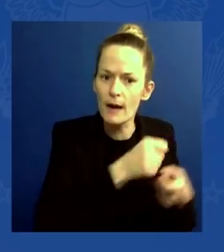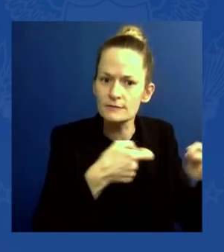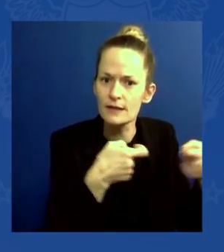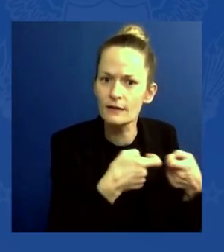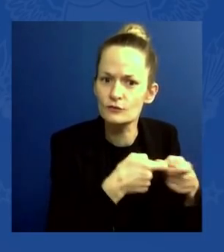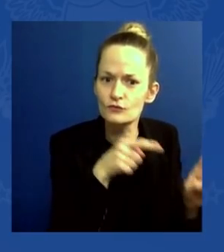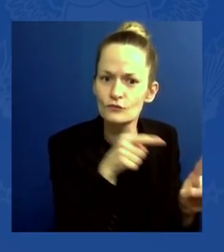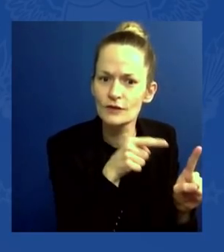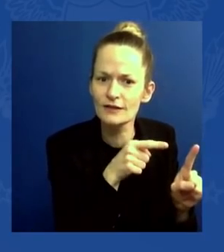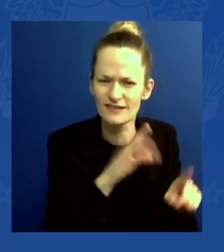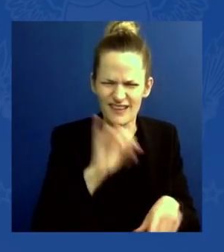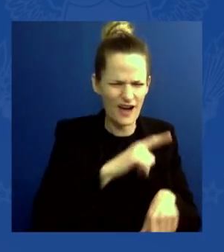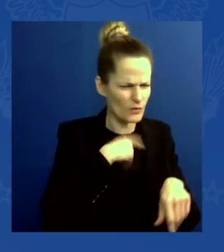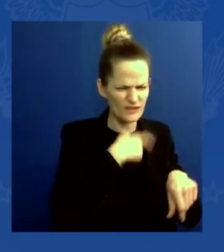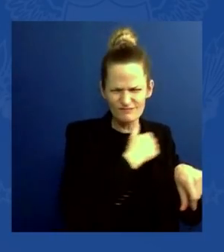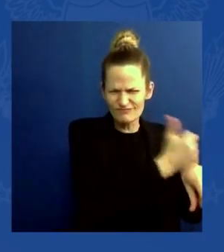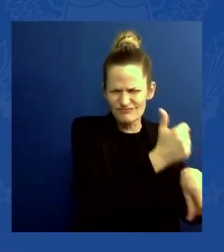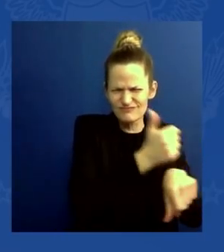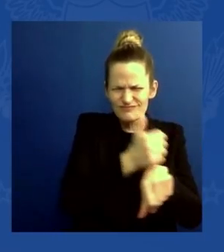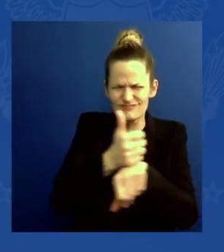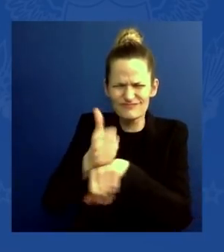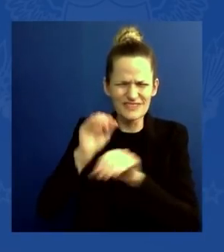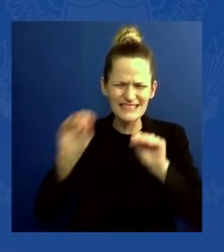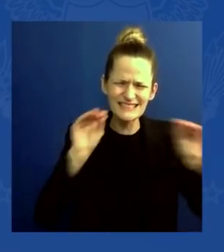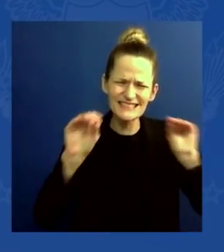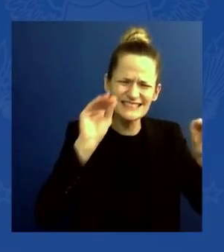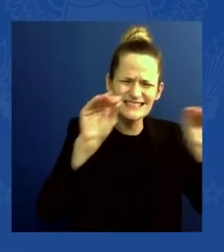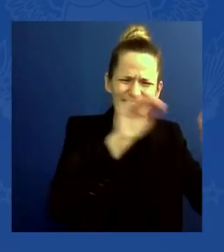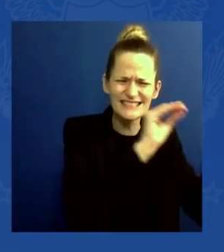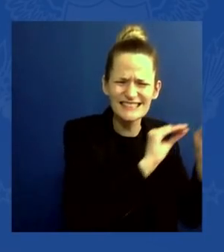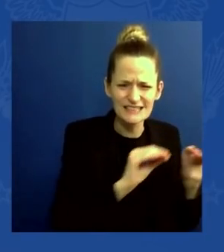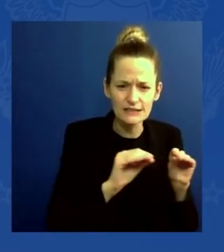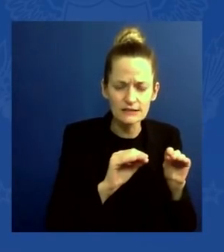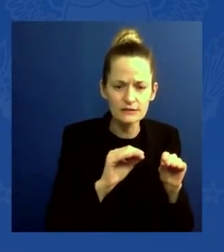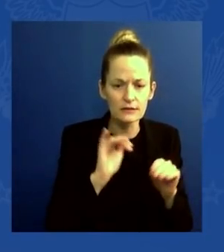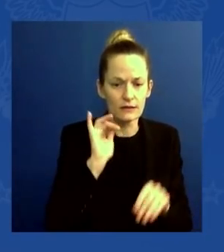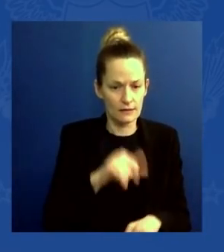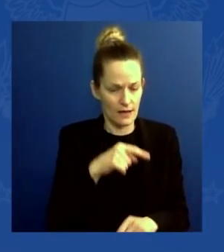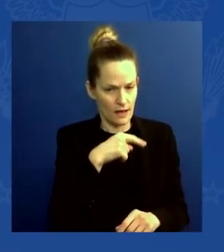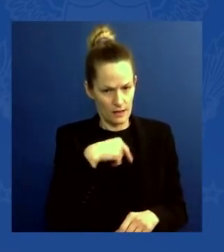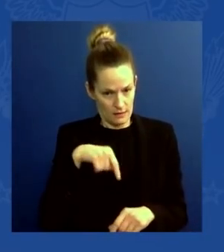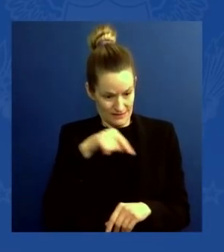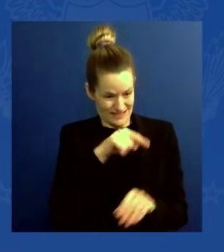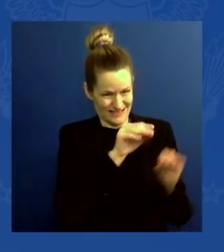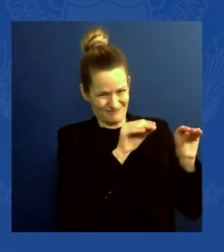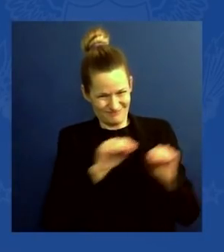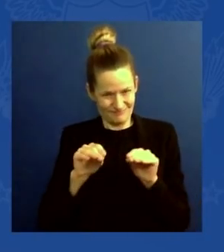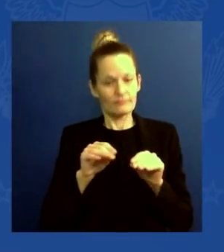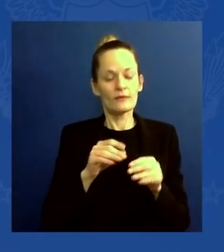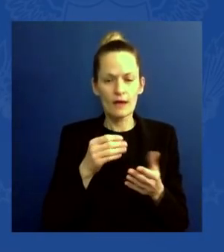from right from here in America and America exporting and providing the rest of the world with these technologies that are generated here